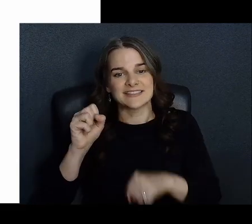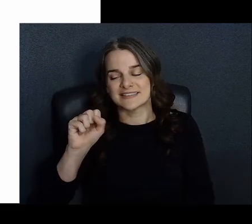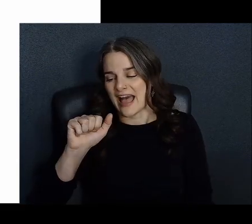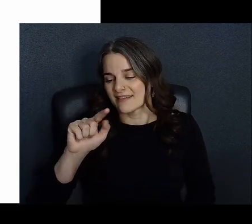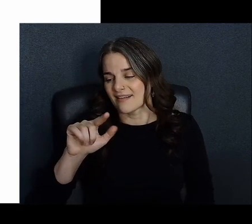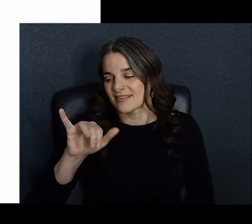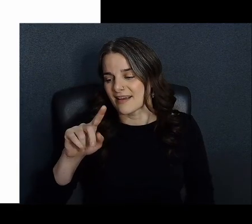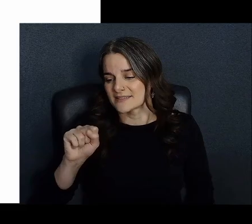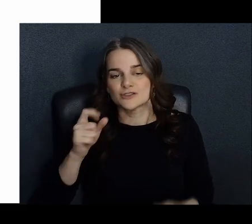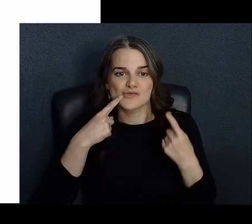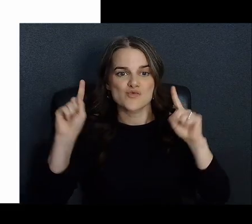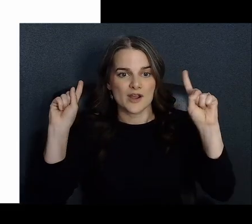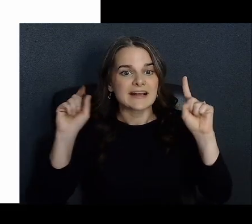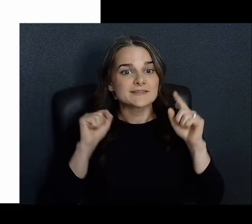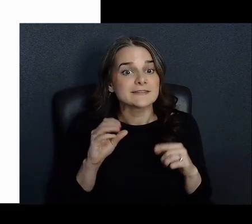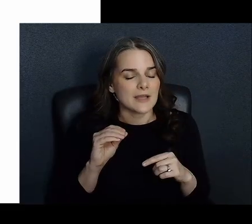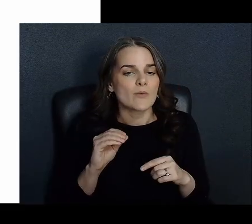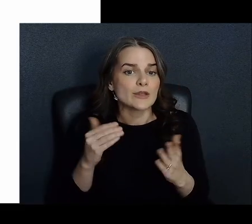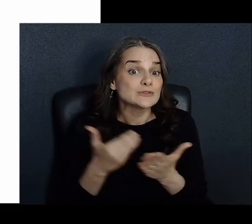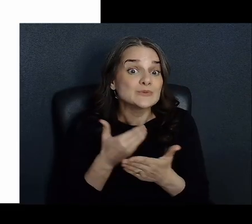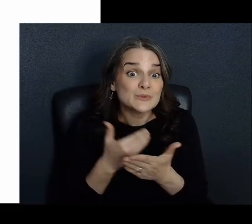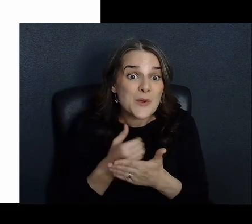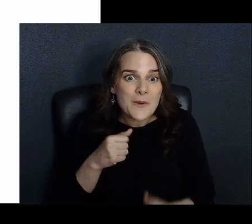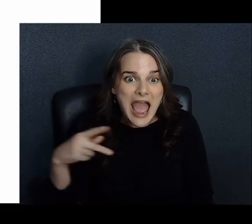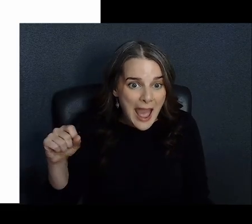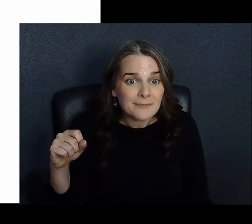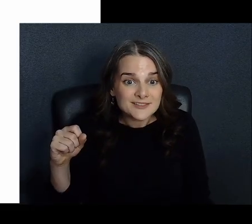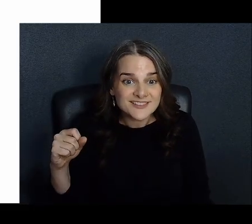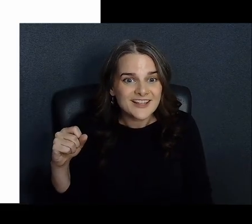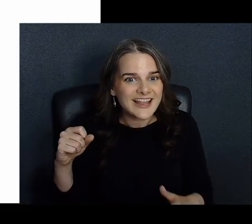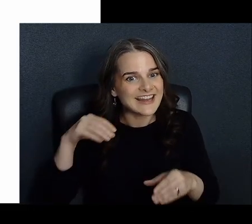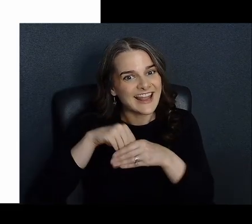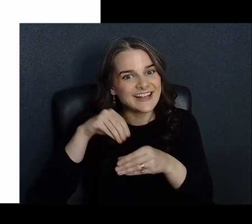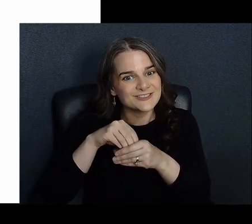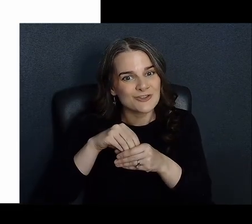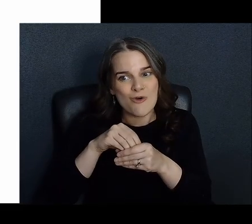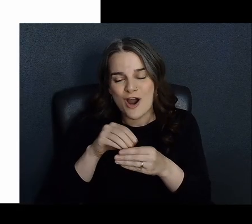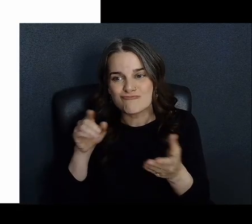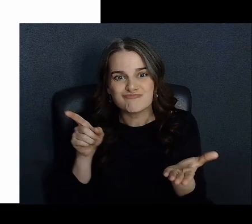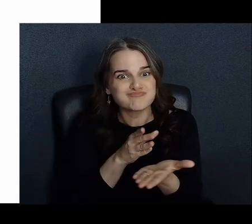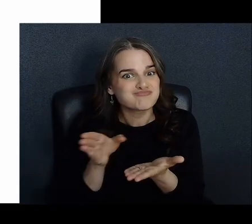that will allow you to have some indoor wayfinding. Let's see. Am I on the next slide?